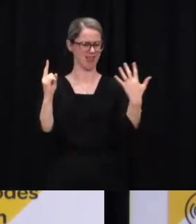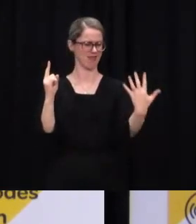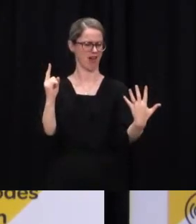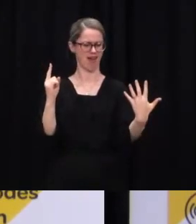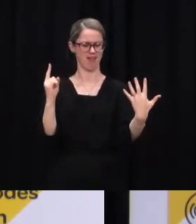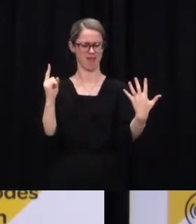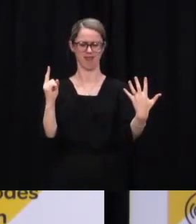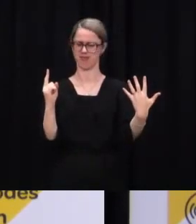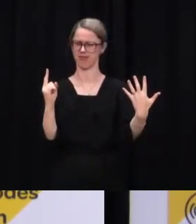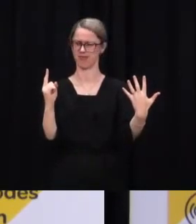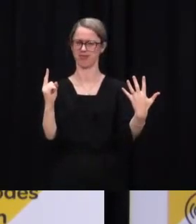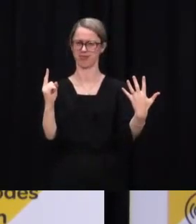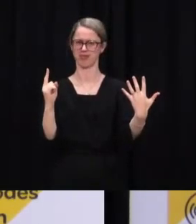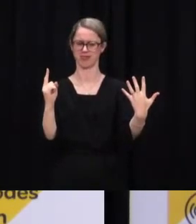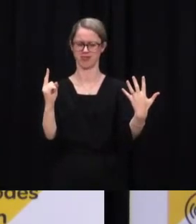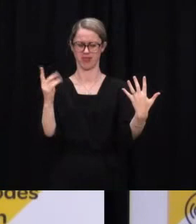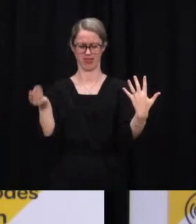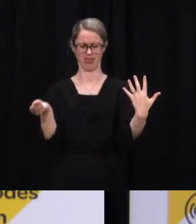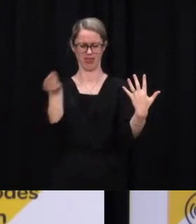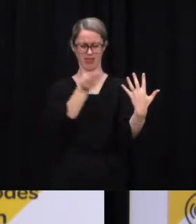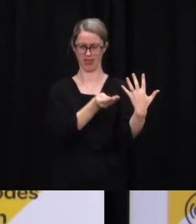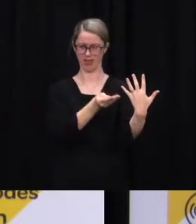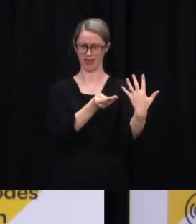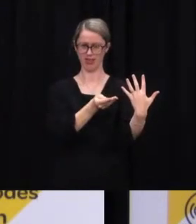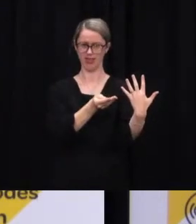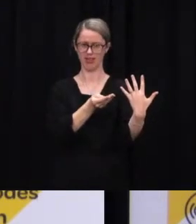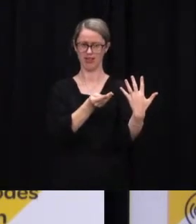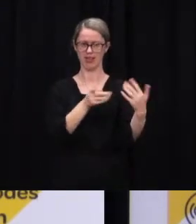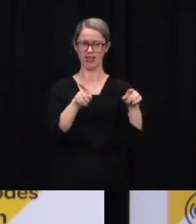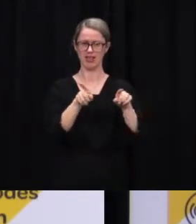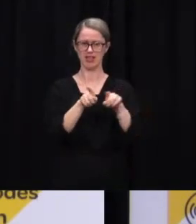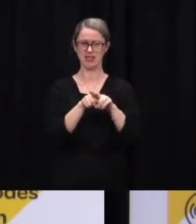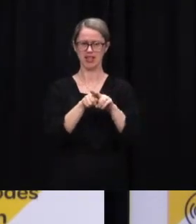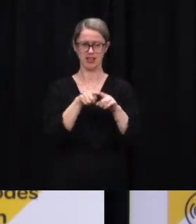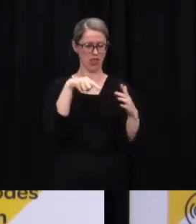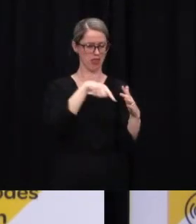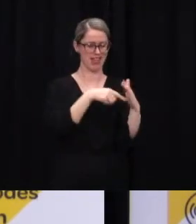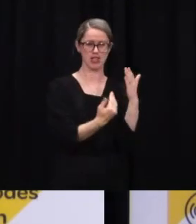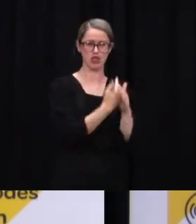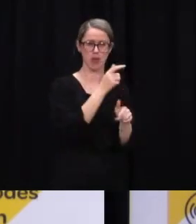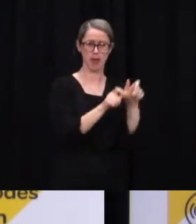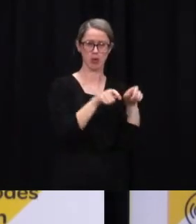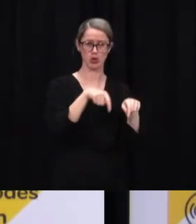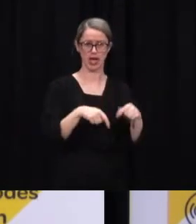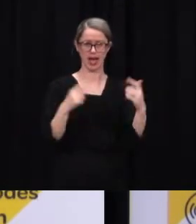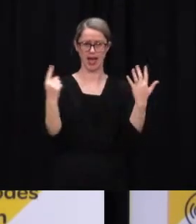interviews are ongoing, we will share that. >>The teacher and